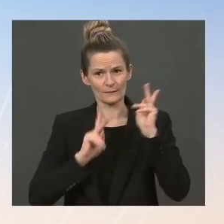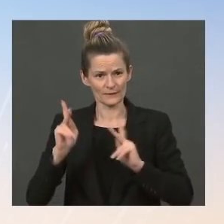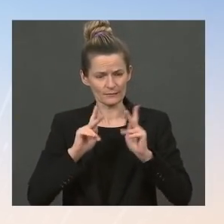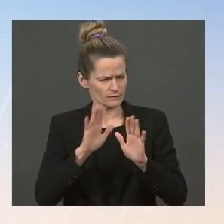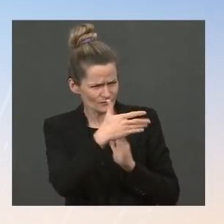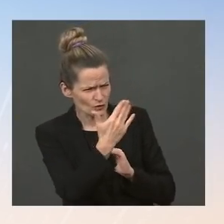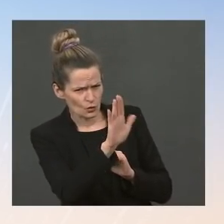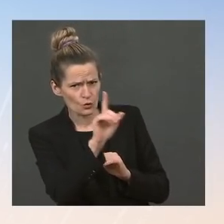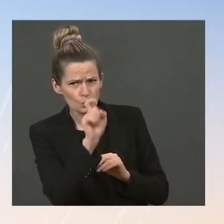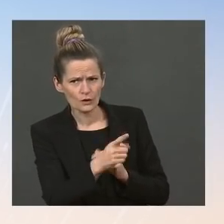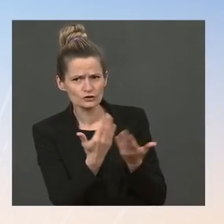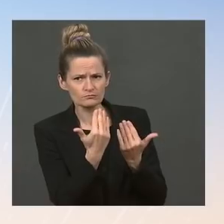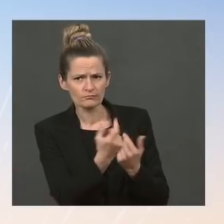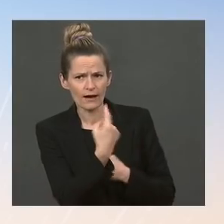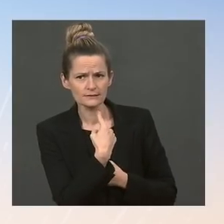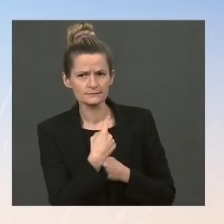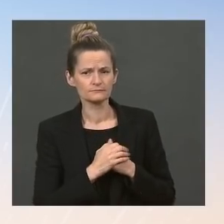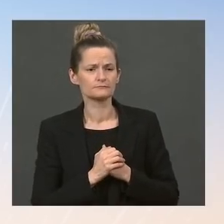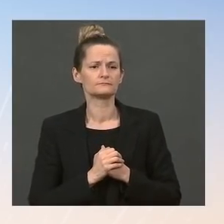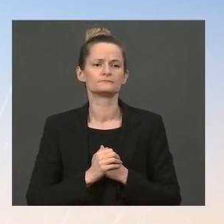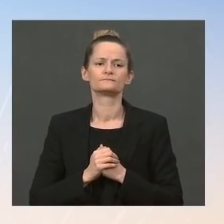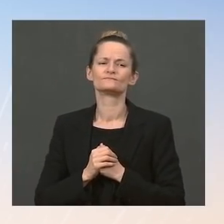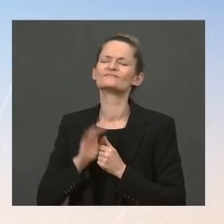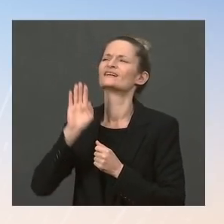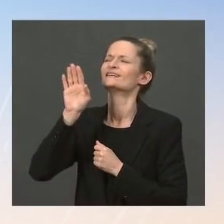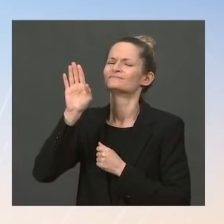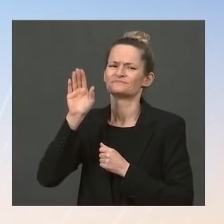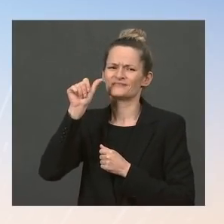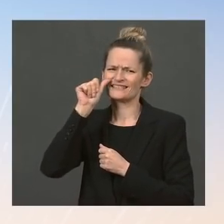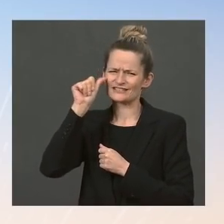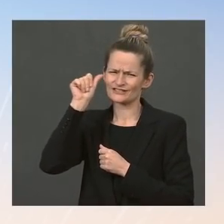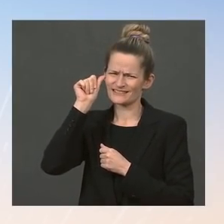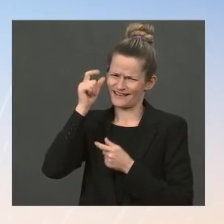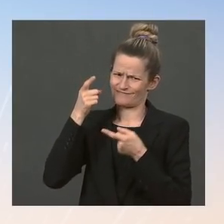the AUKUS agreement -- in particular, the reaction from two different countries.